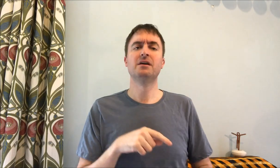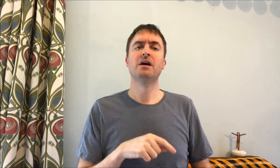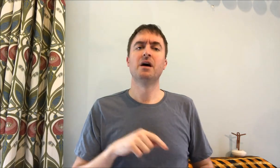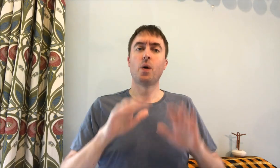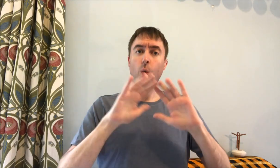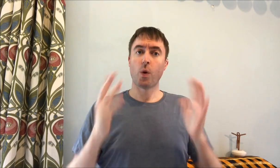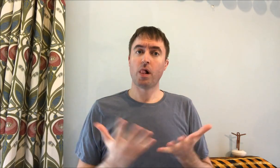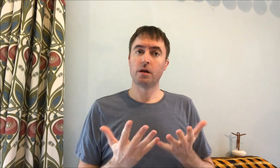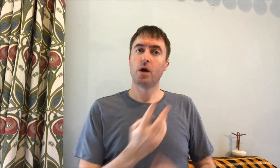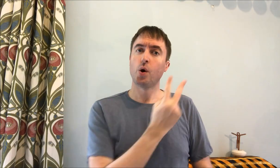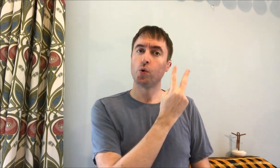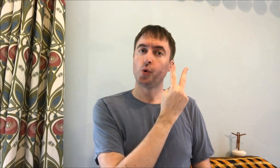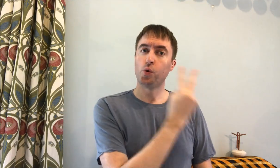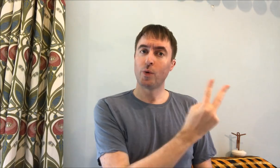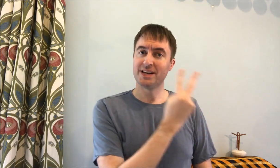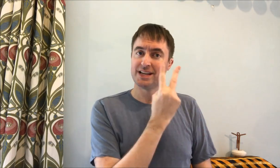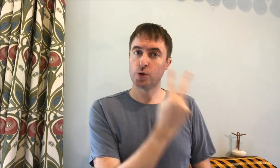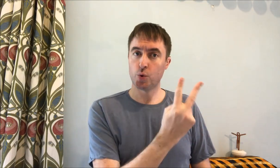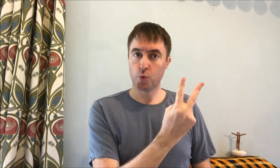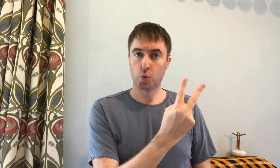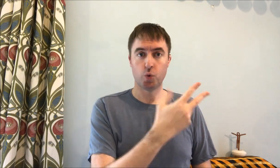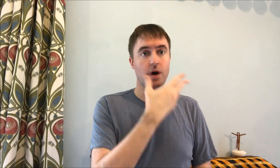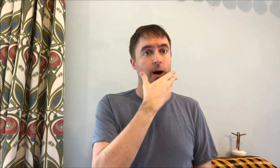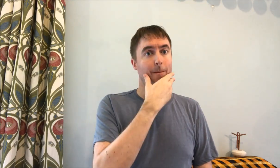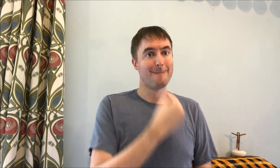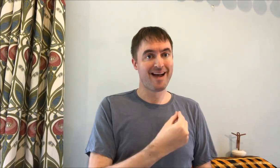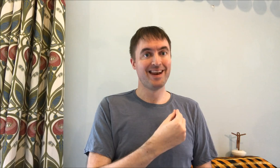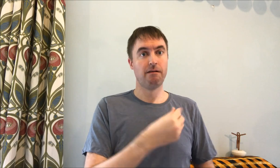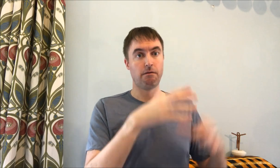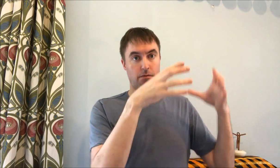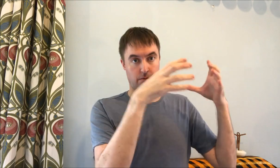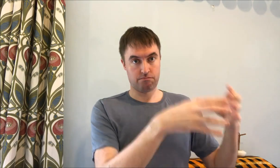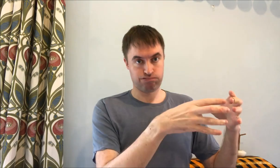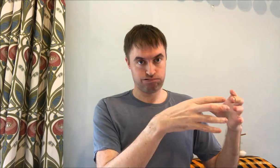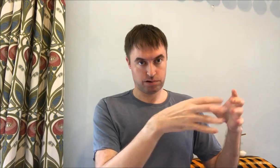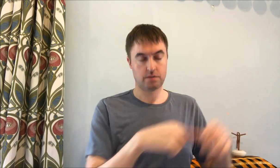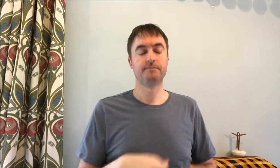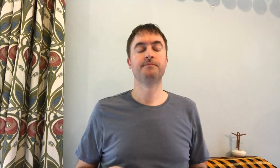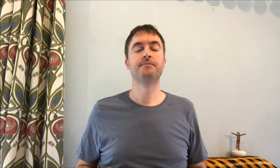I have read that there are 22 men in our world